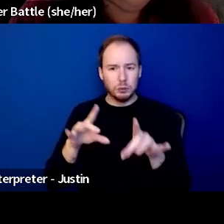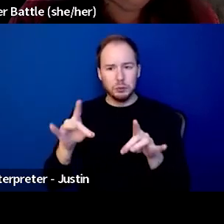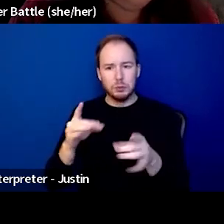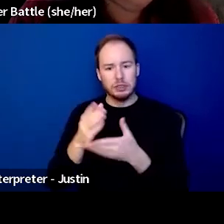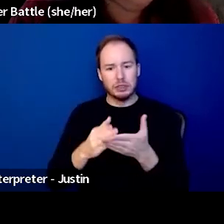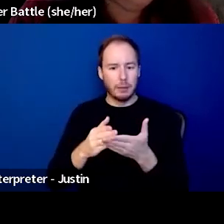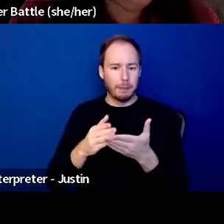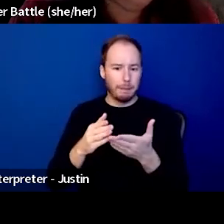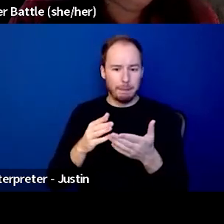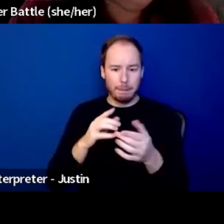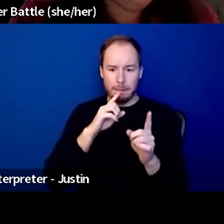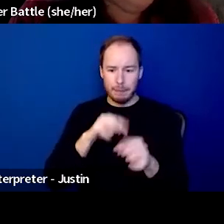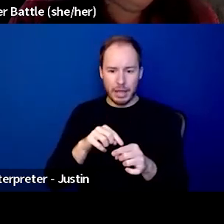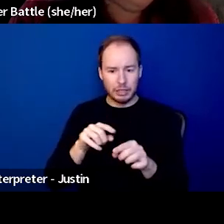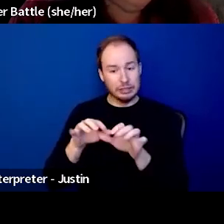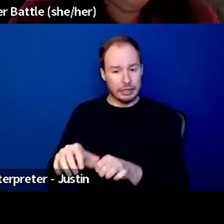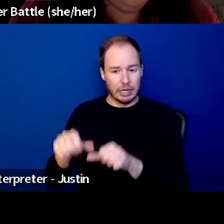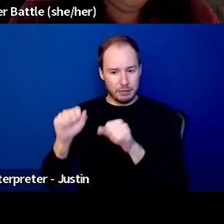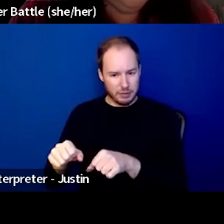and answer them as typing them in, that would be great.